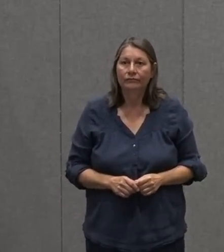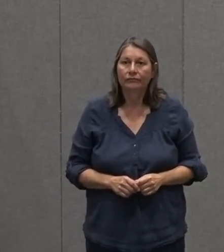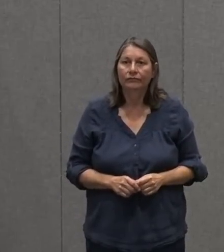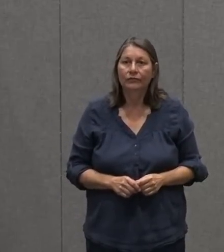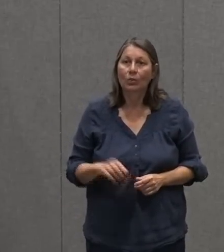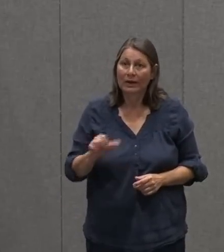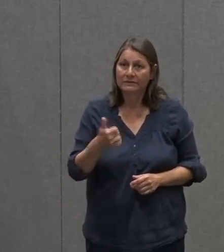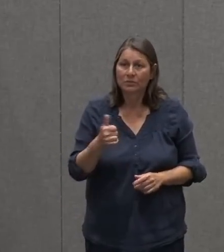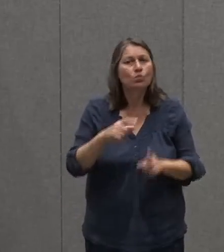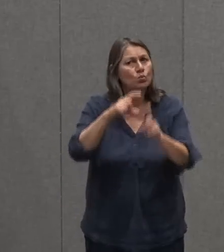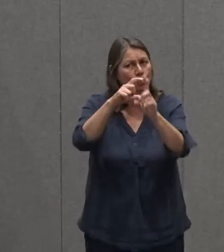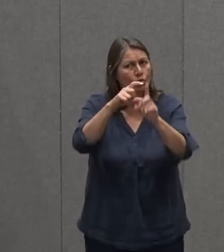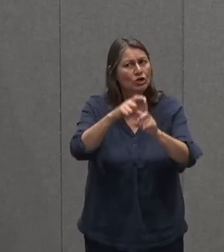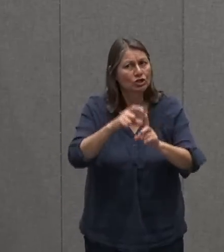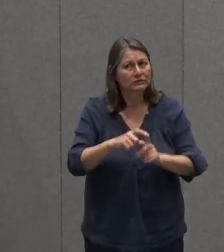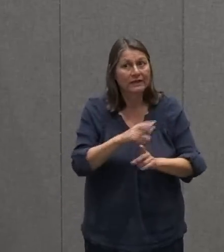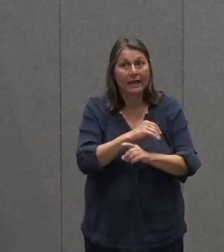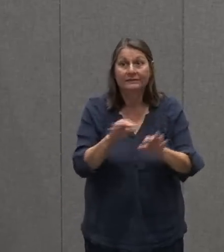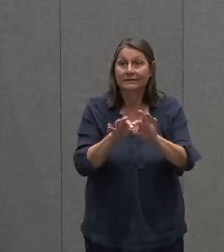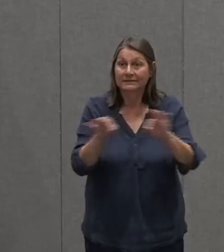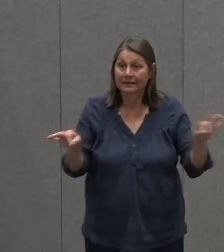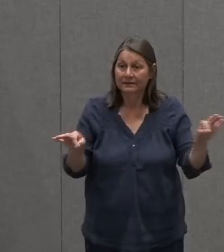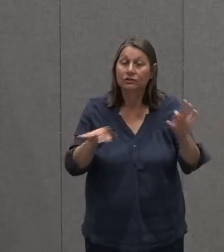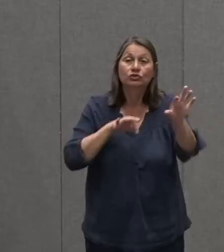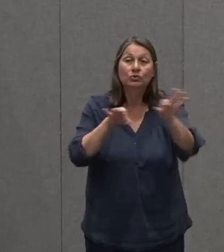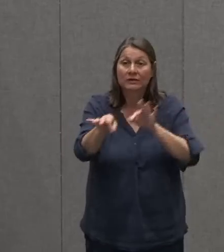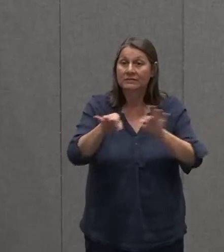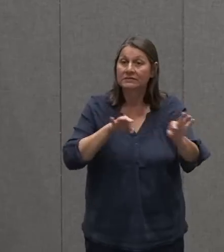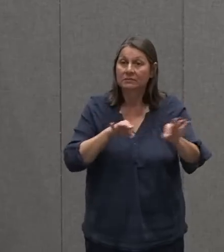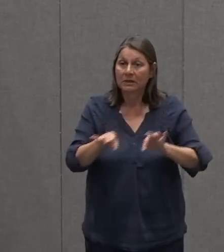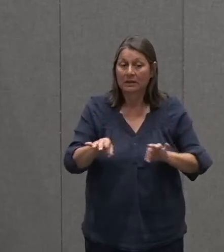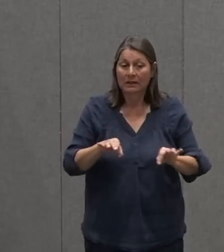Some words and some sentences to explain what's going on.